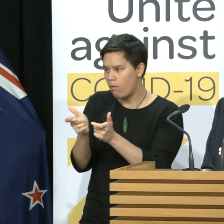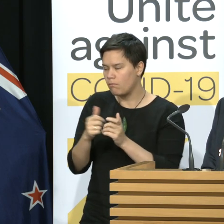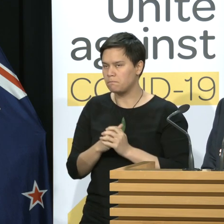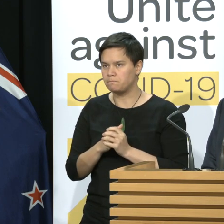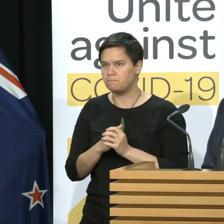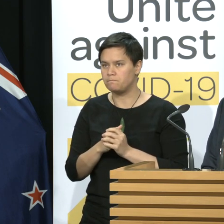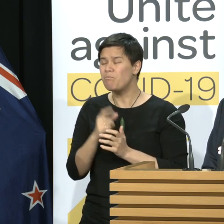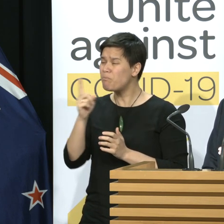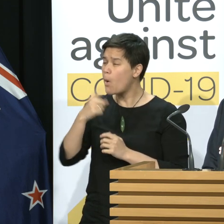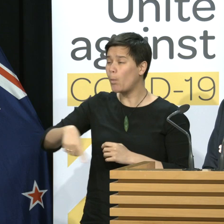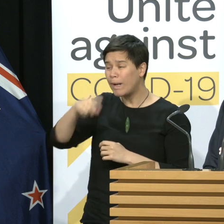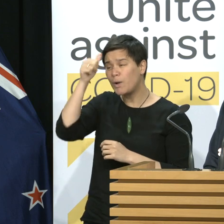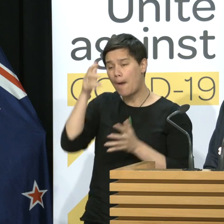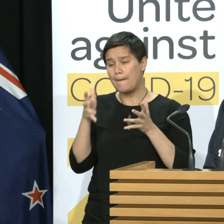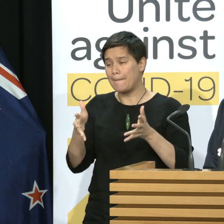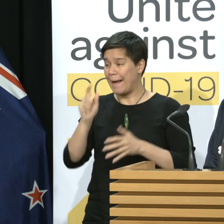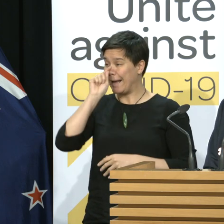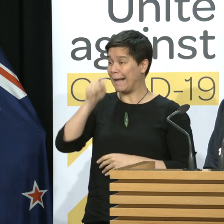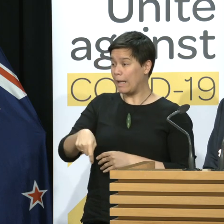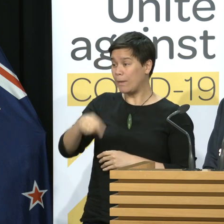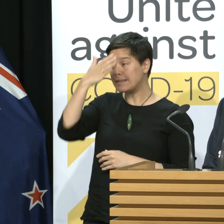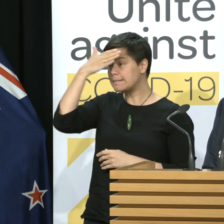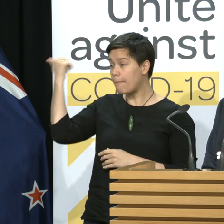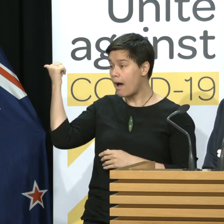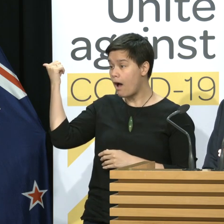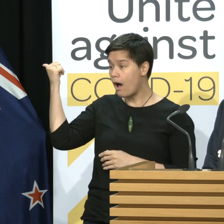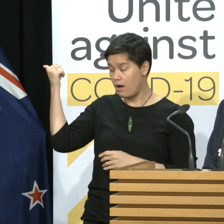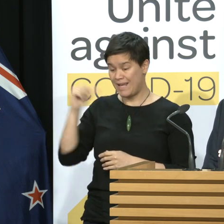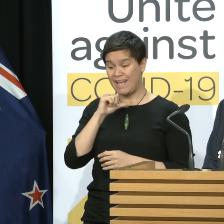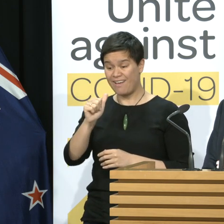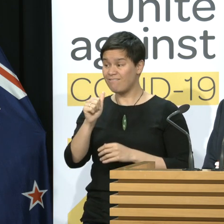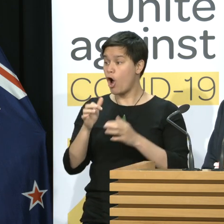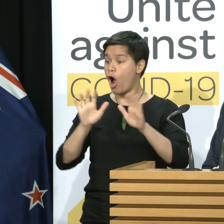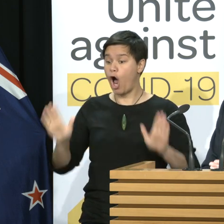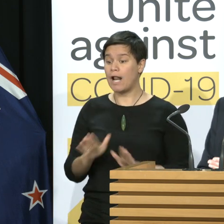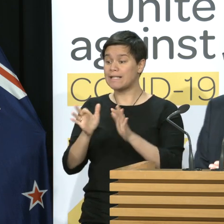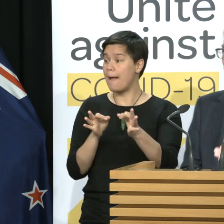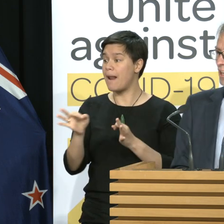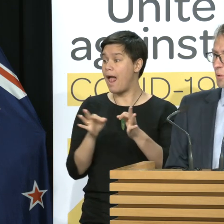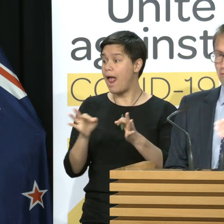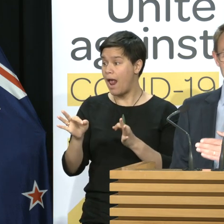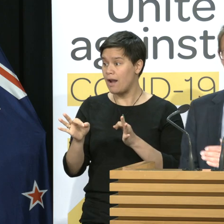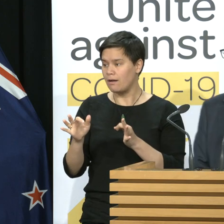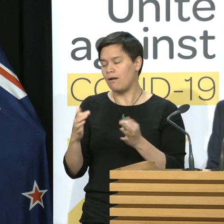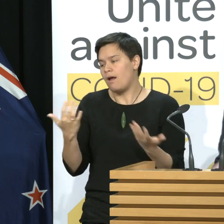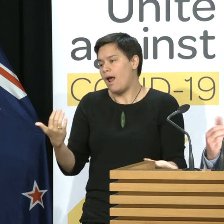Every year, we know if anyone like me is kept on the coromandel around Christmas in a year, I've been evacuated from a campground in the middle